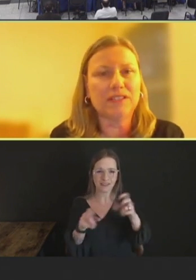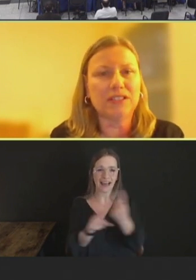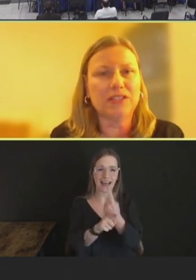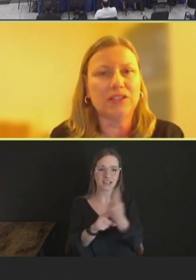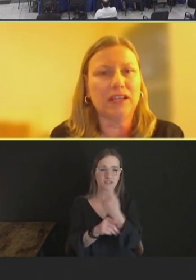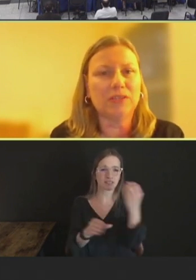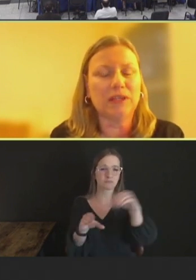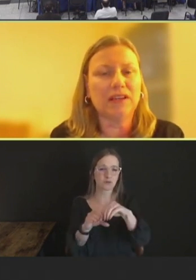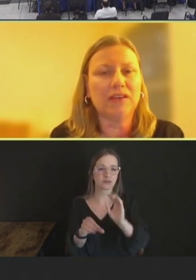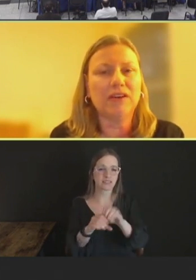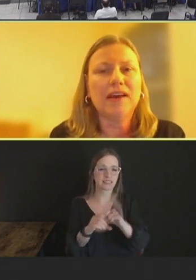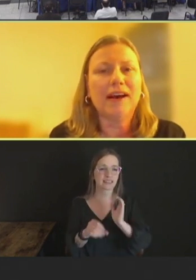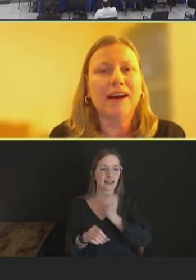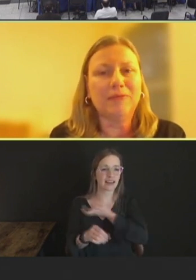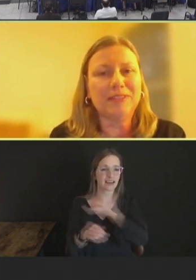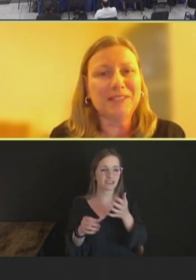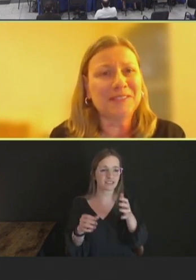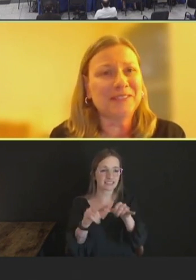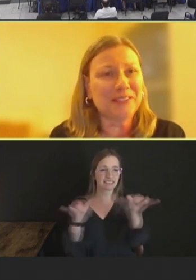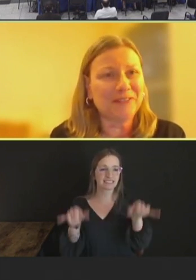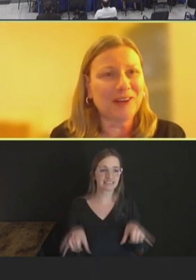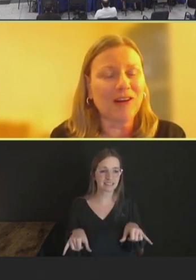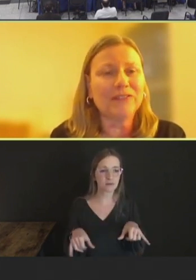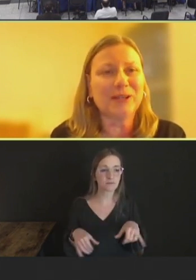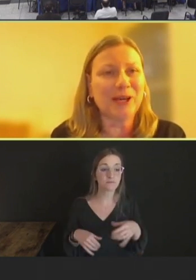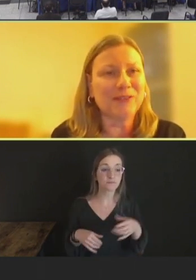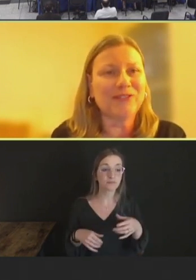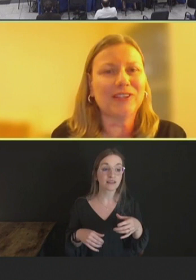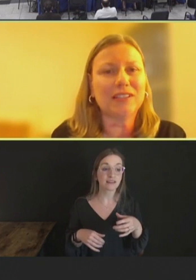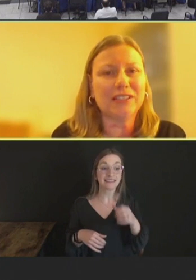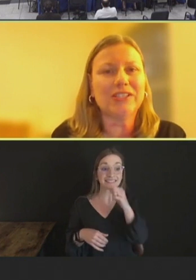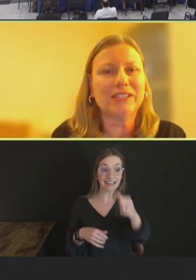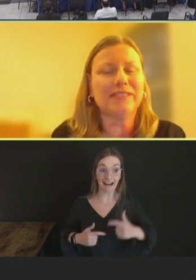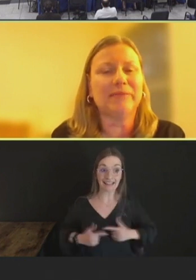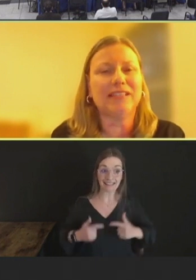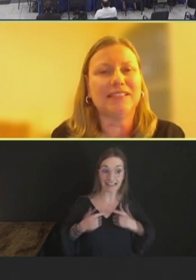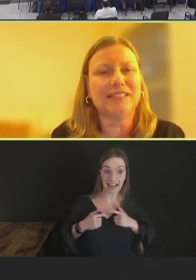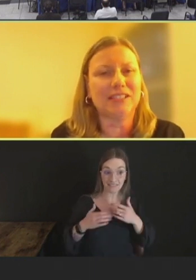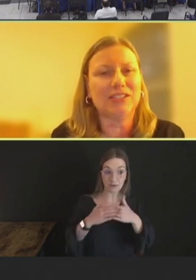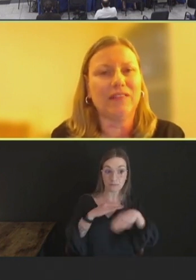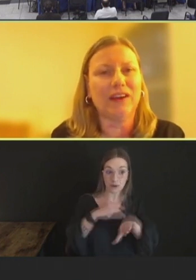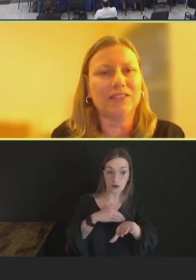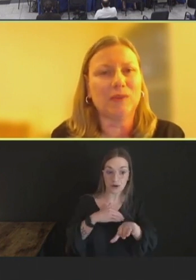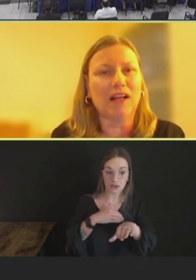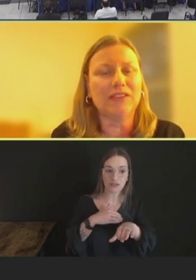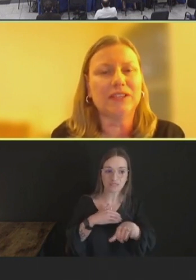gestational age window. It's also a difficult sometimes for clinicians to make a distinction there as well.